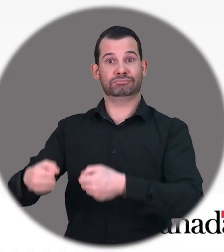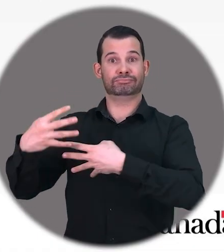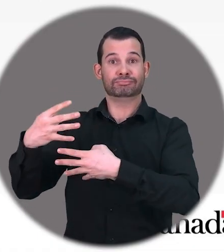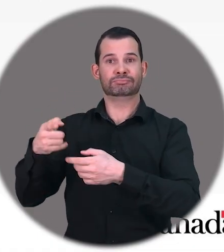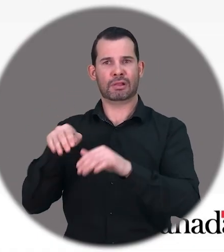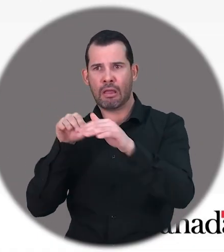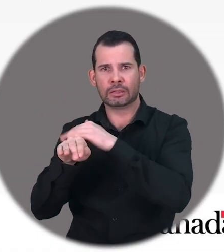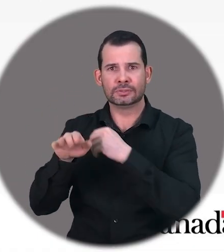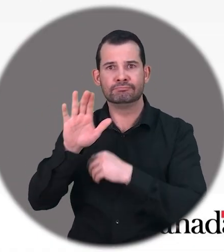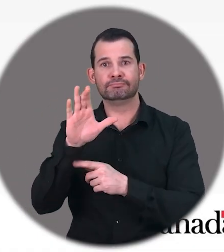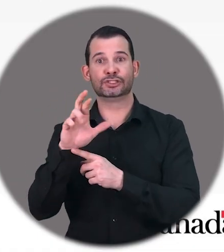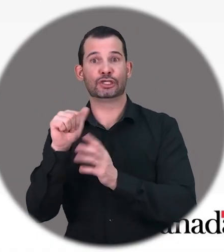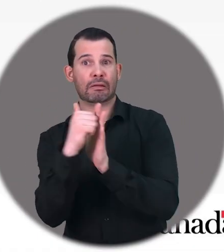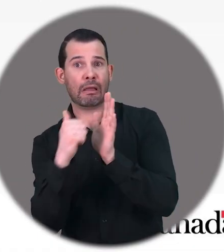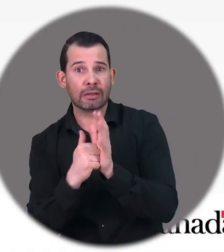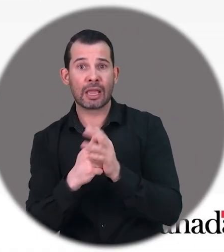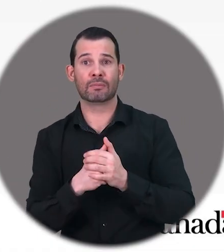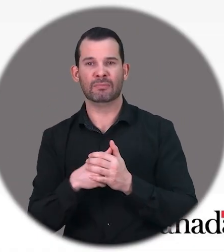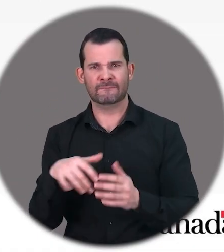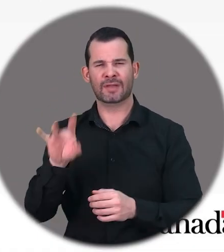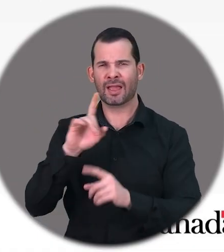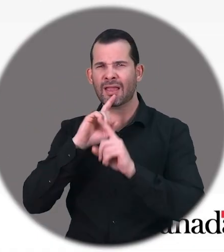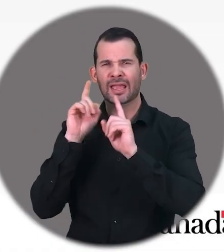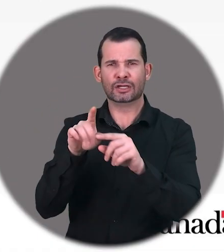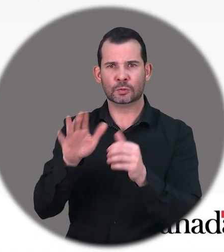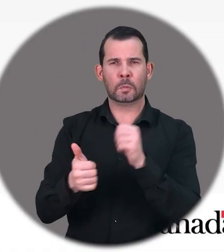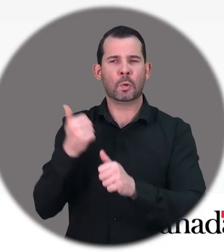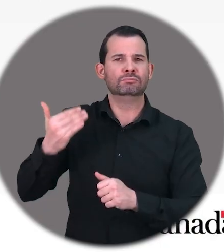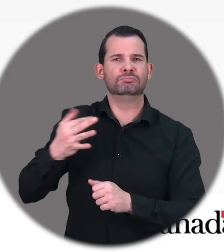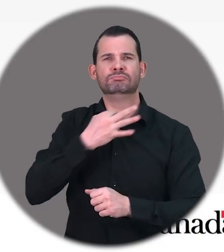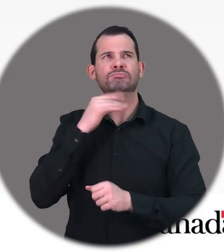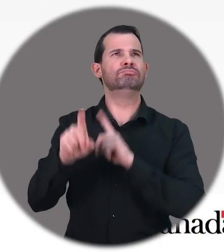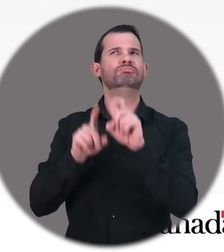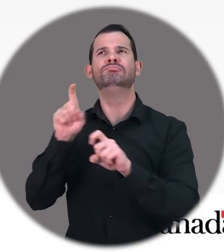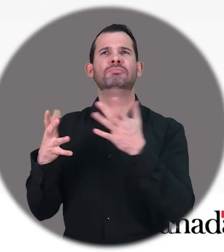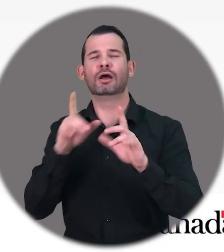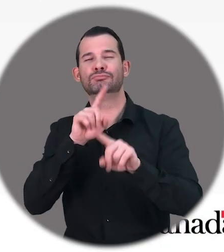access your CRA account, and find answers to your most frequently asked questions.